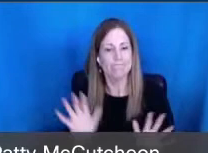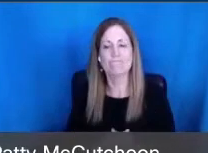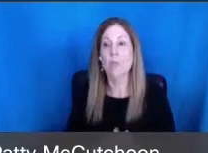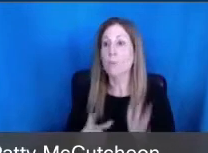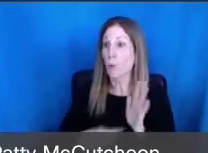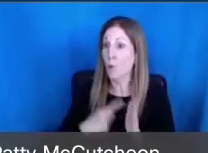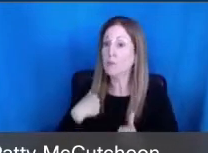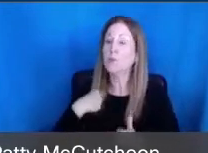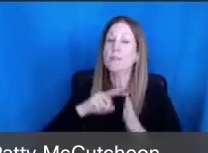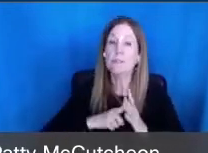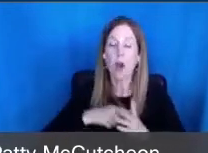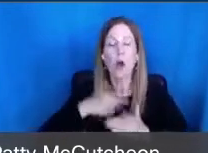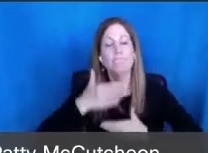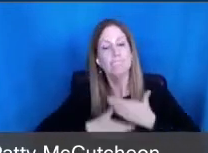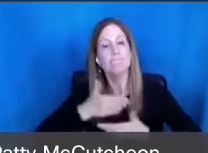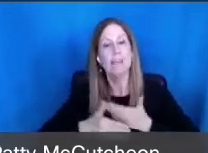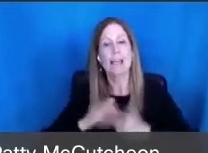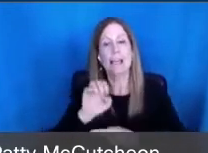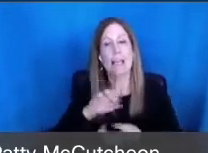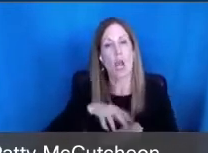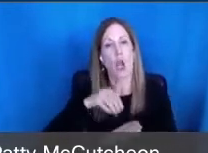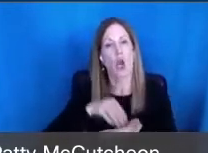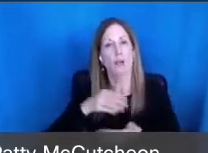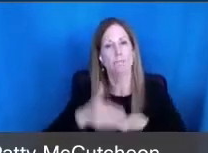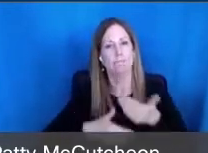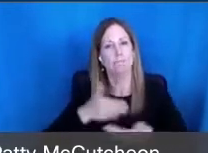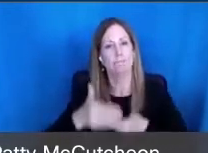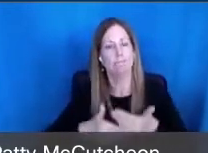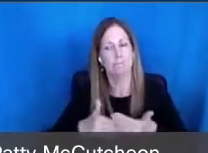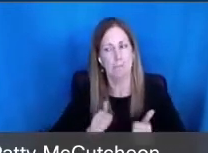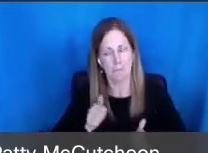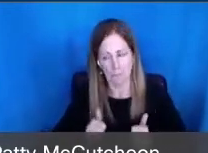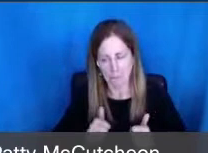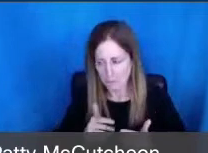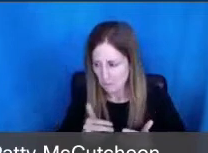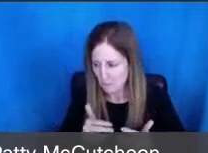our accessible eLearning path in earnest, everyone realized that there was so much more involved